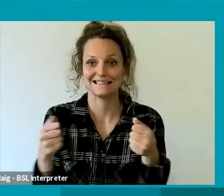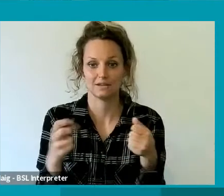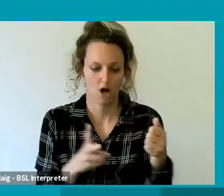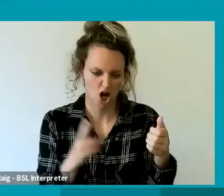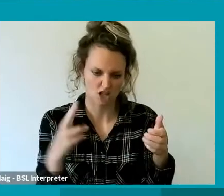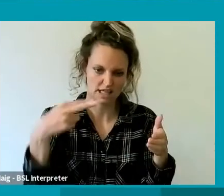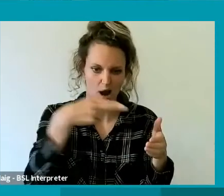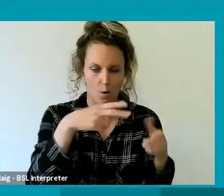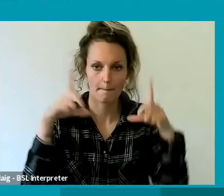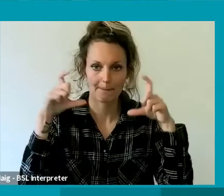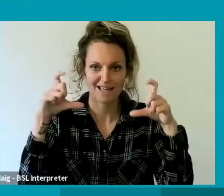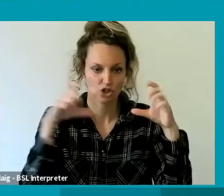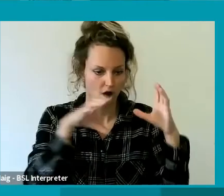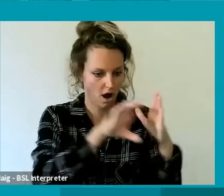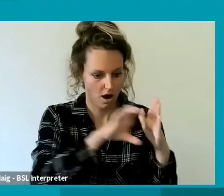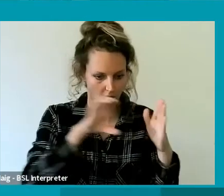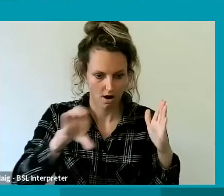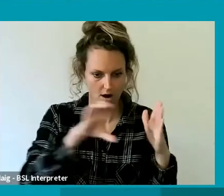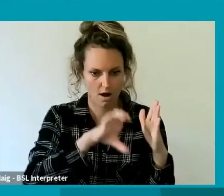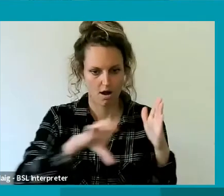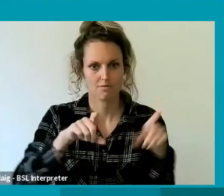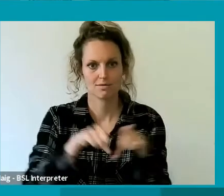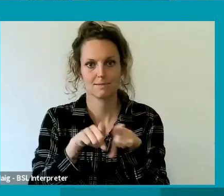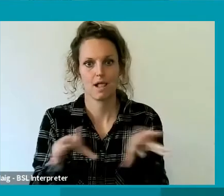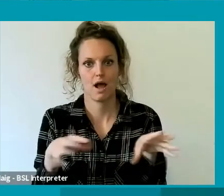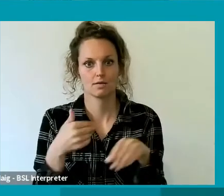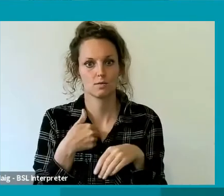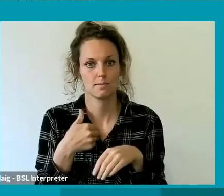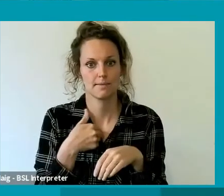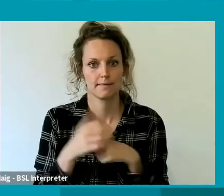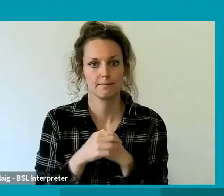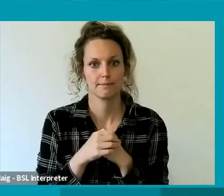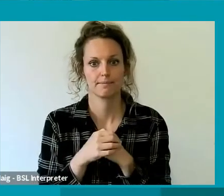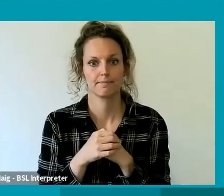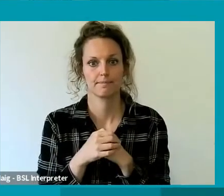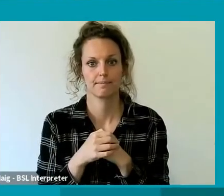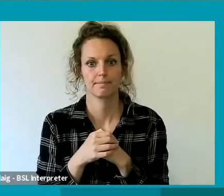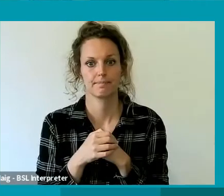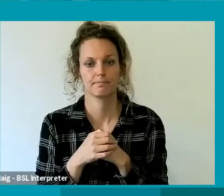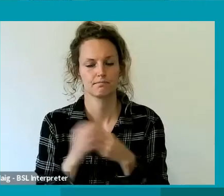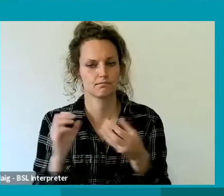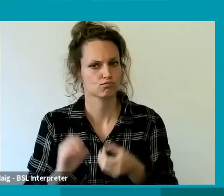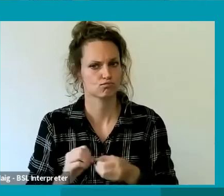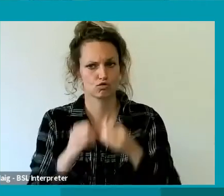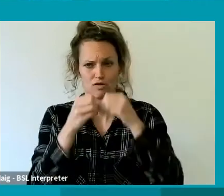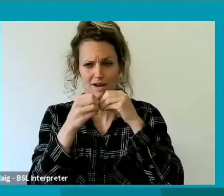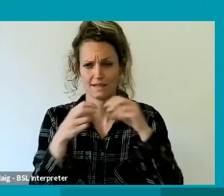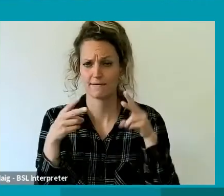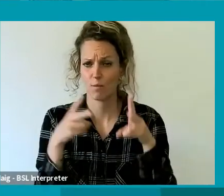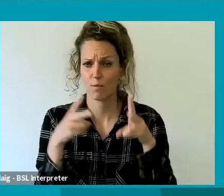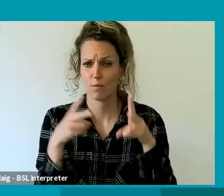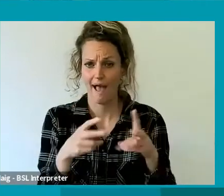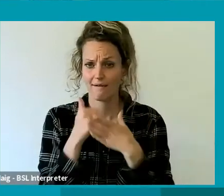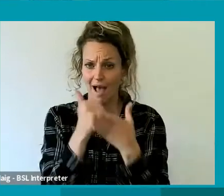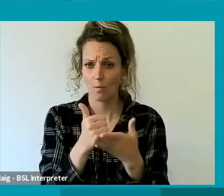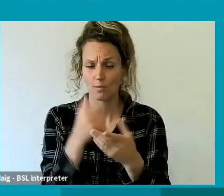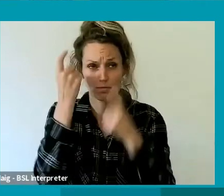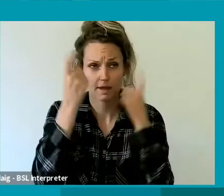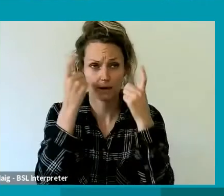This is a really creative way to get you to think about who you are or who you want to be in the world of work.